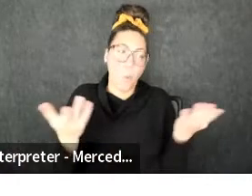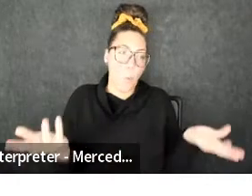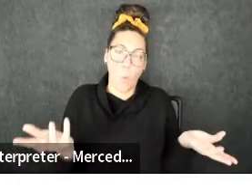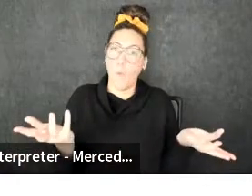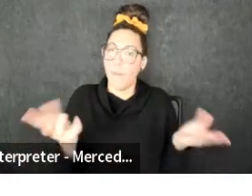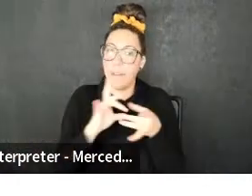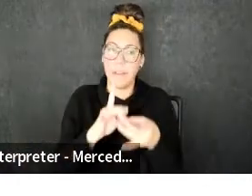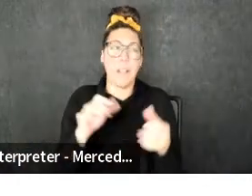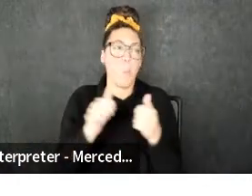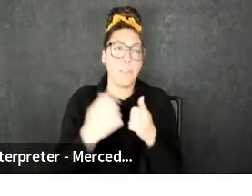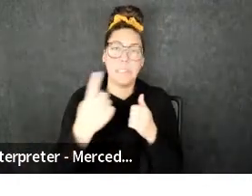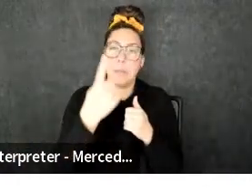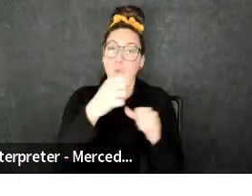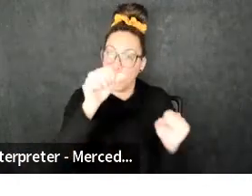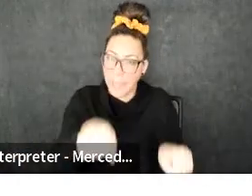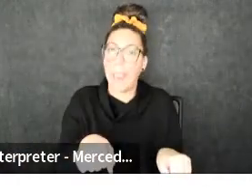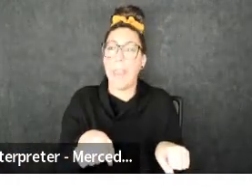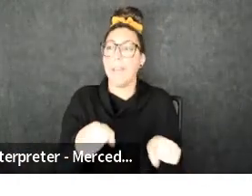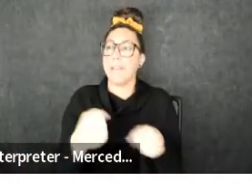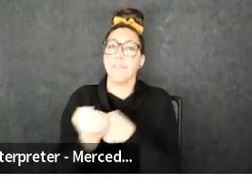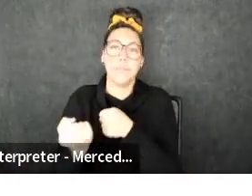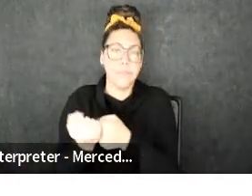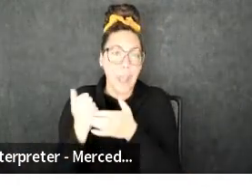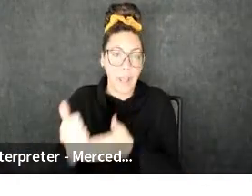some with somebody who can get them some resources to be able to